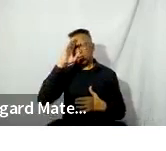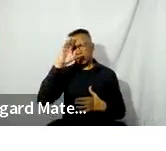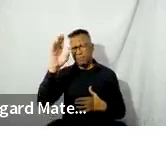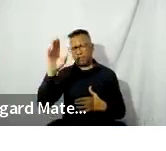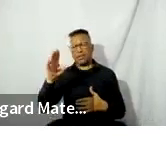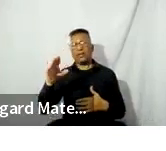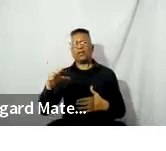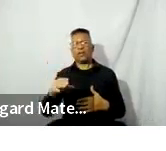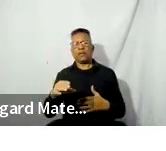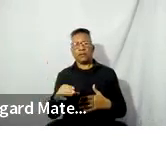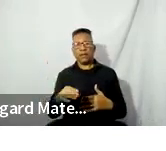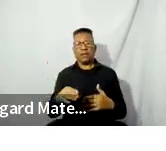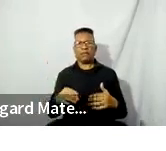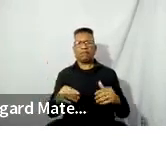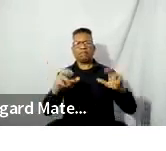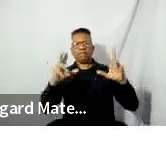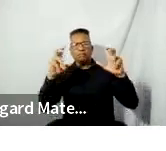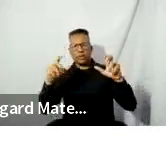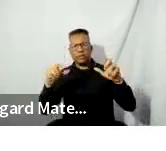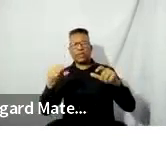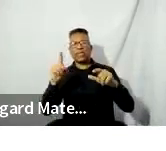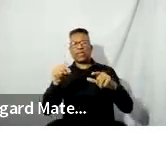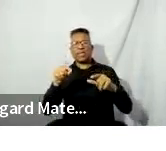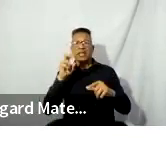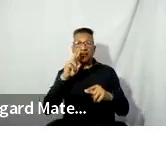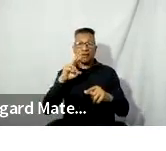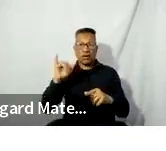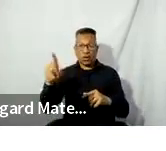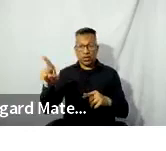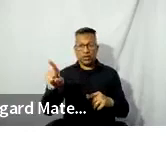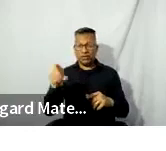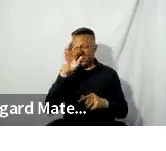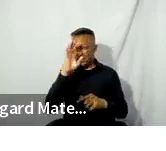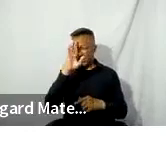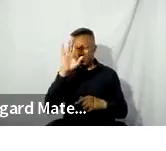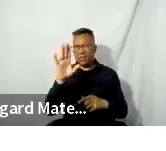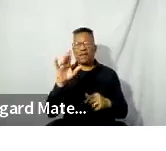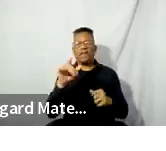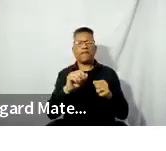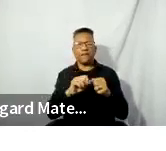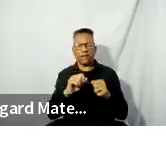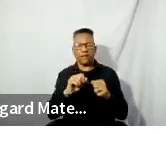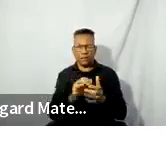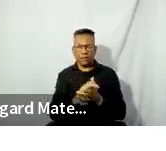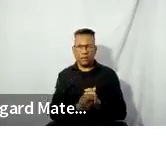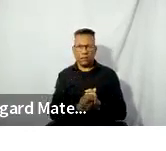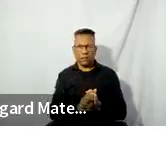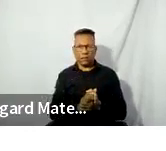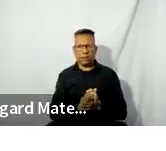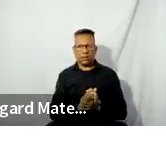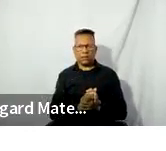ptions? The that specifically the Bigotsky Bigotsky is articulate articulating